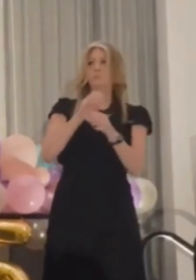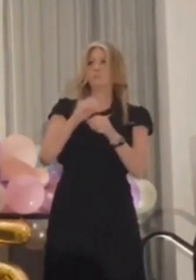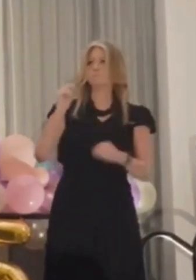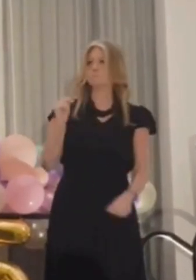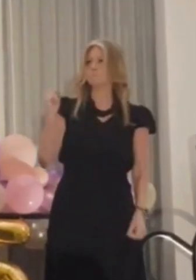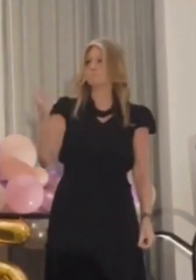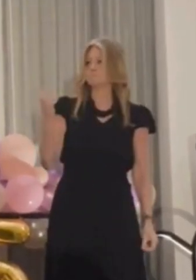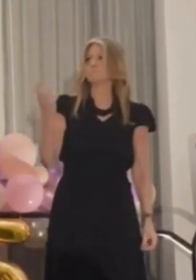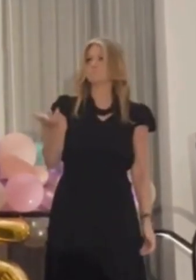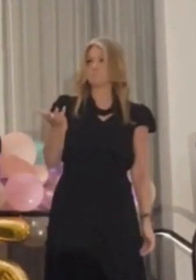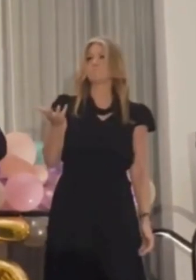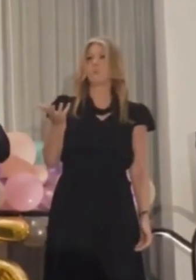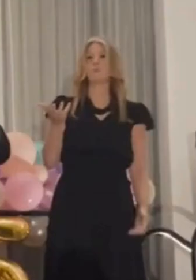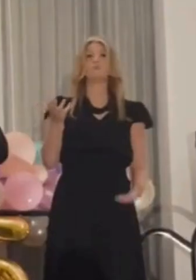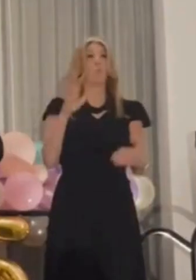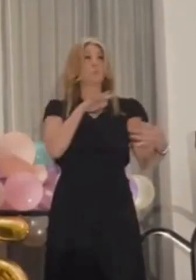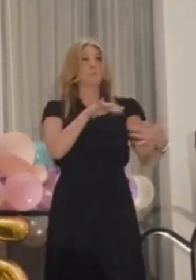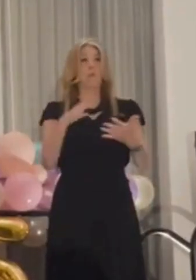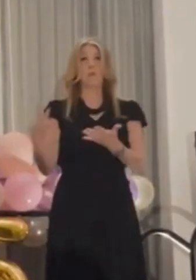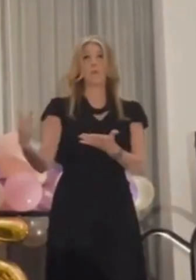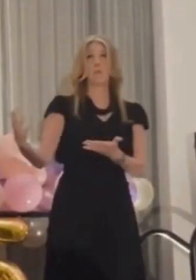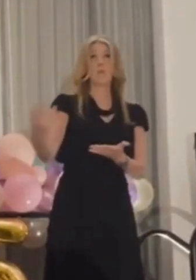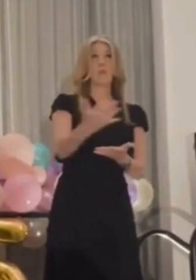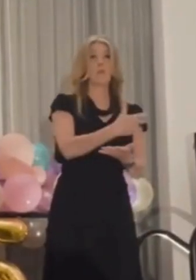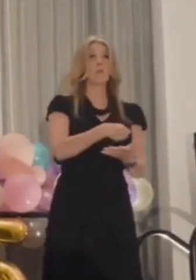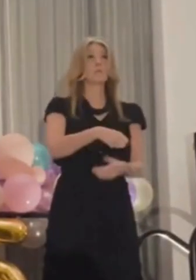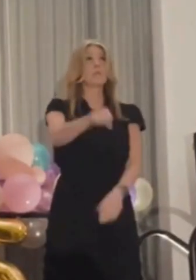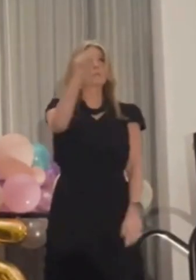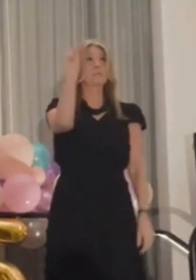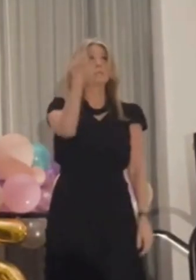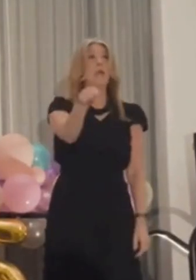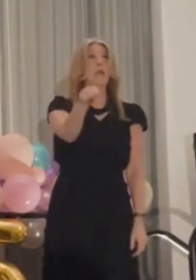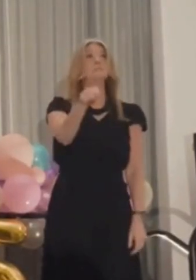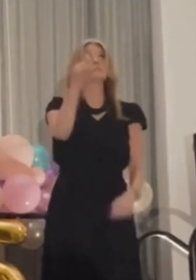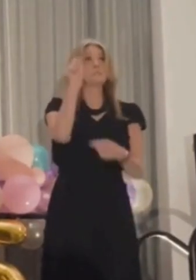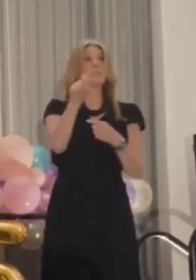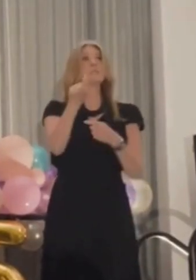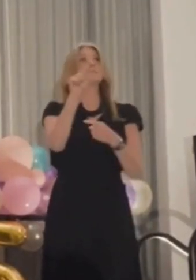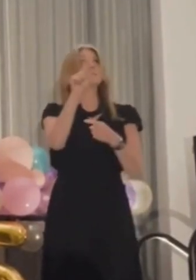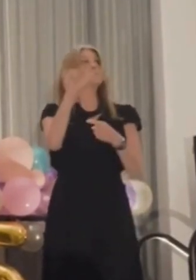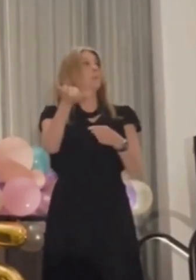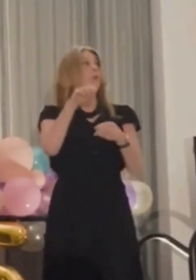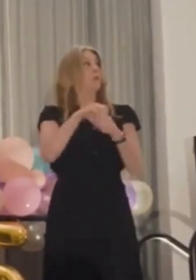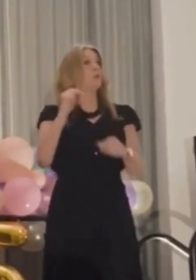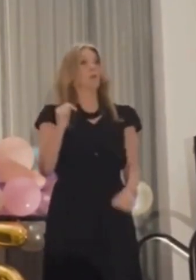And the results of that study were, YES! TTY should be implemented in North Carolina.